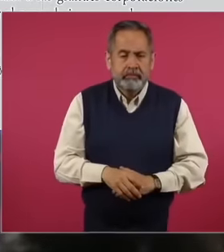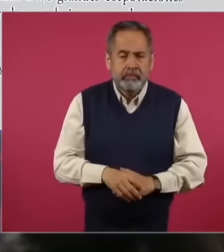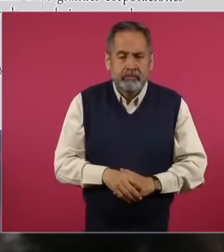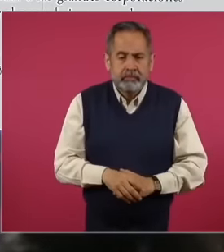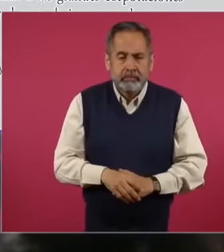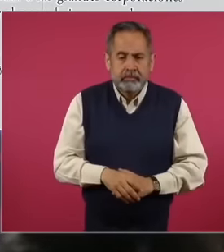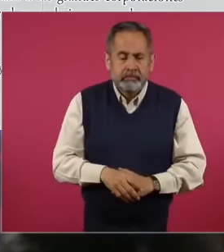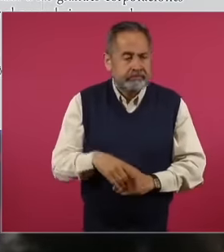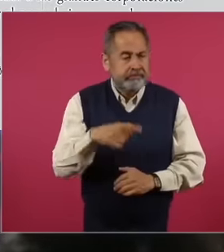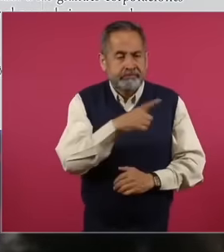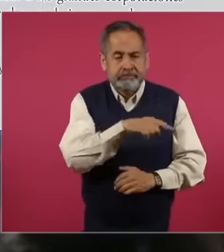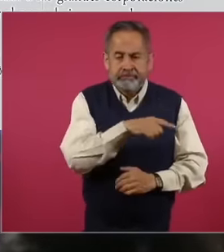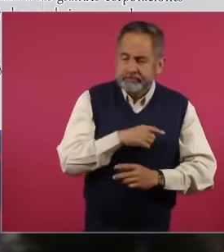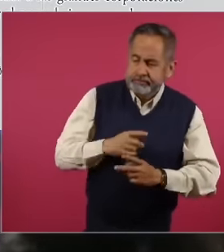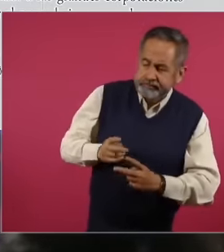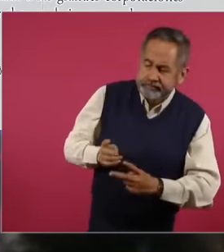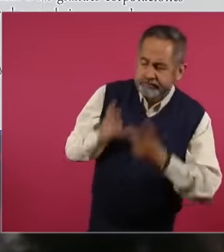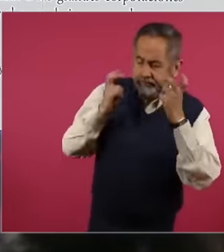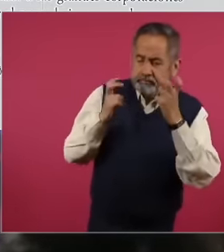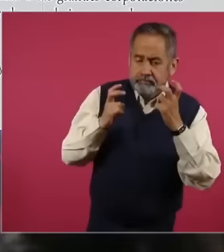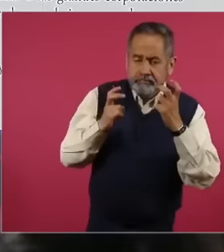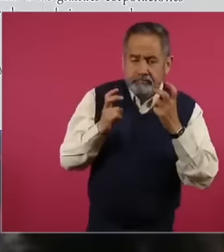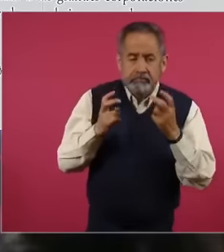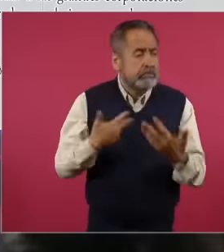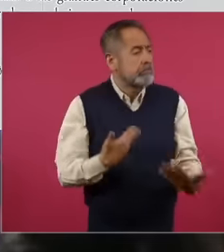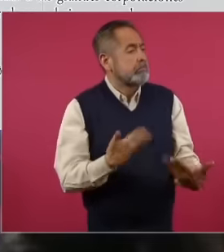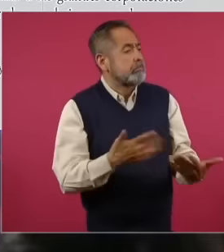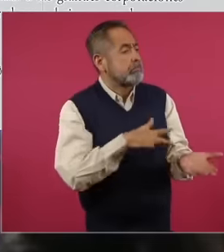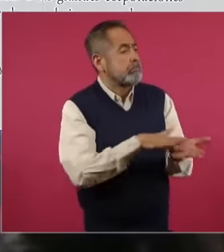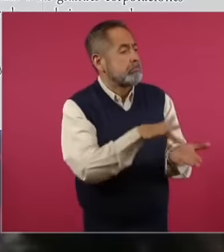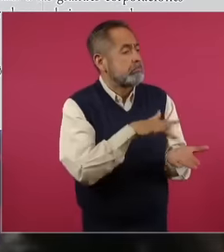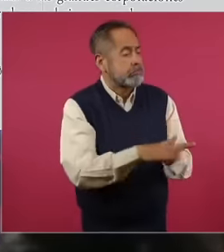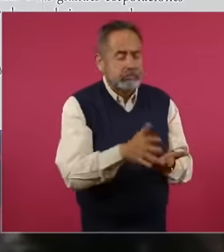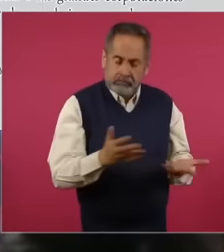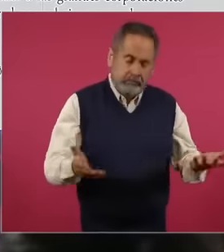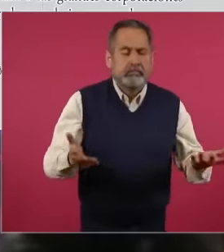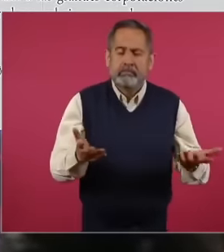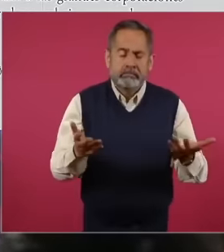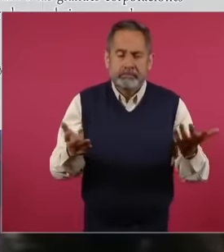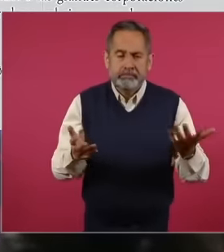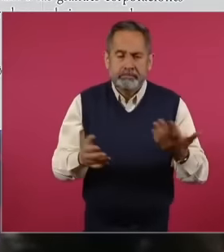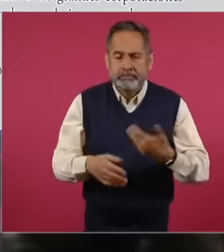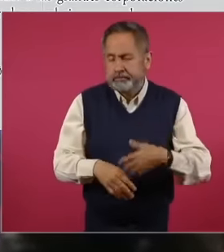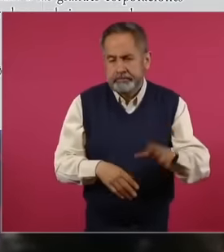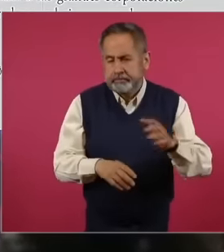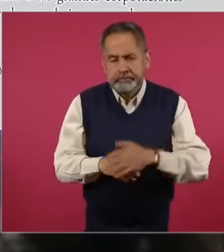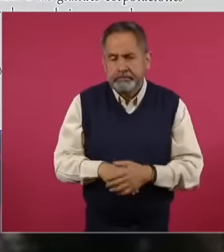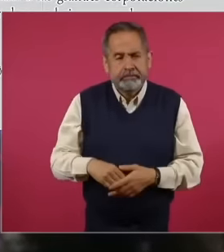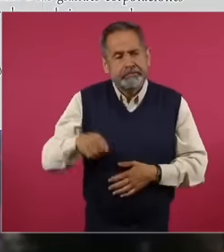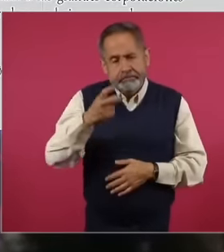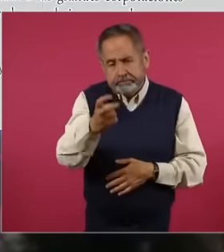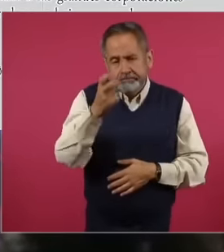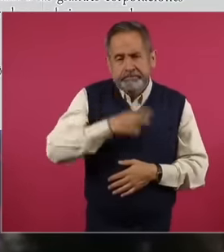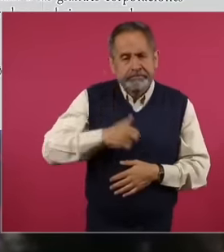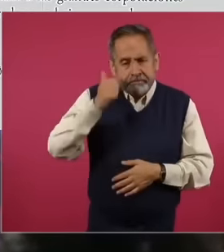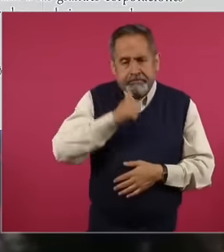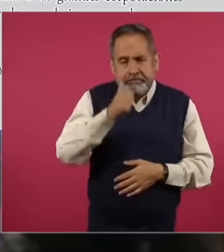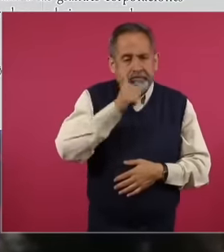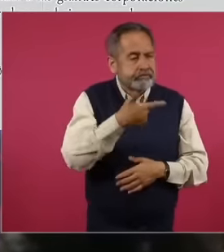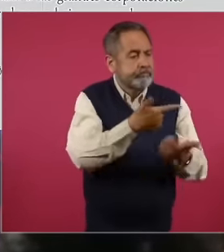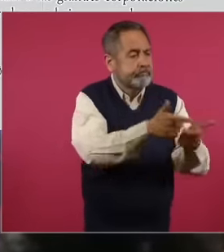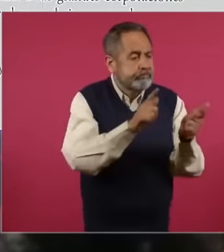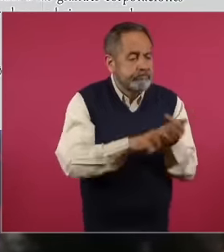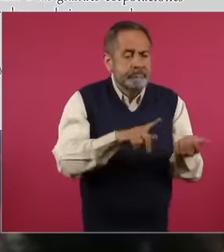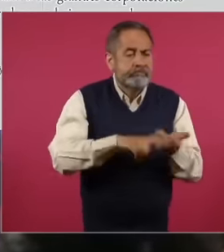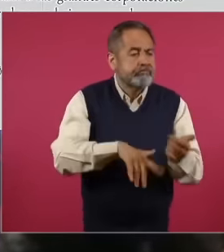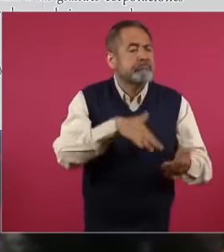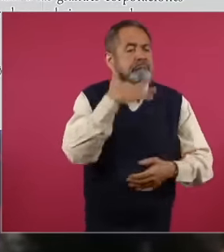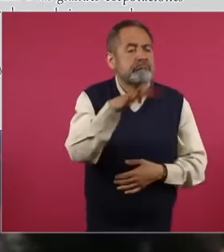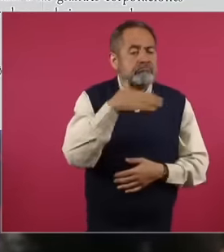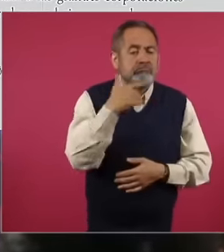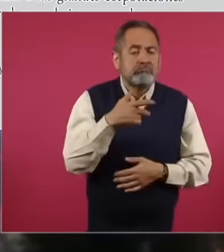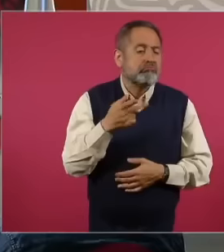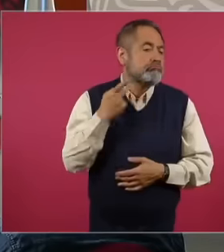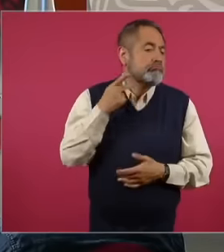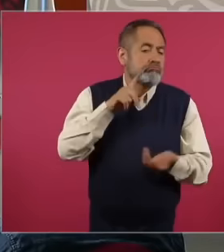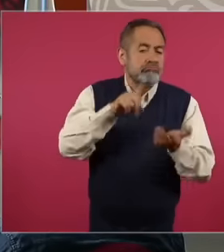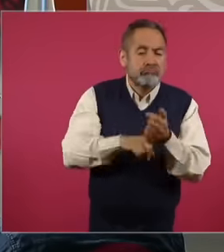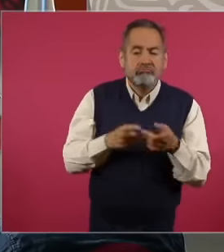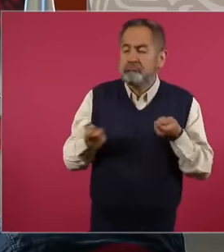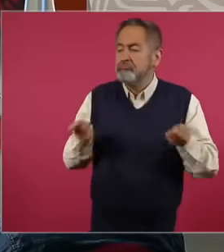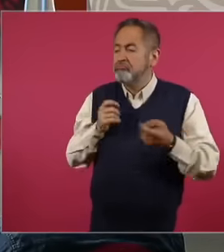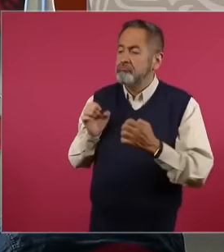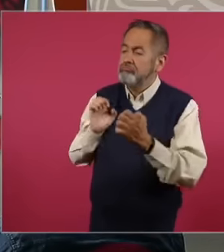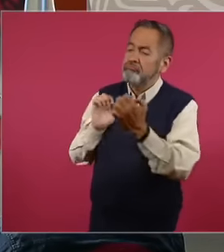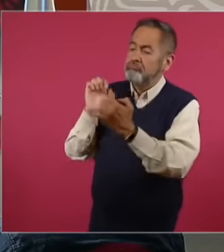robbery that is why we always talk about white collar crime because they had already gotten us